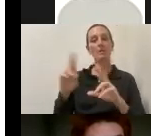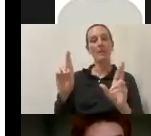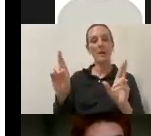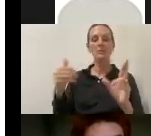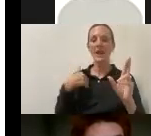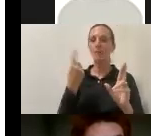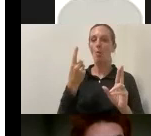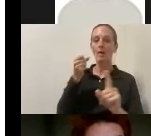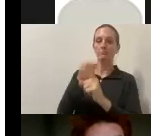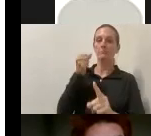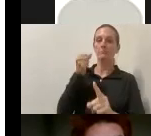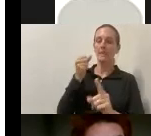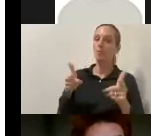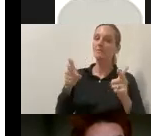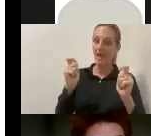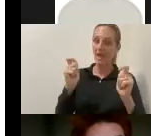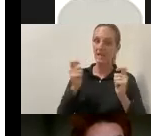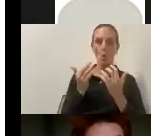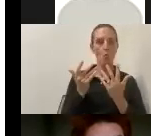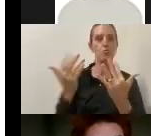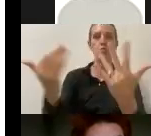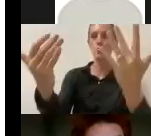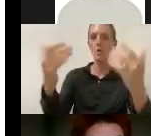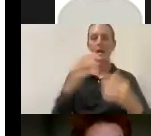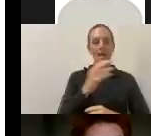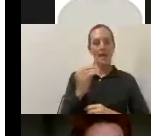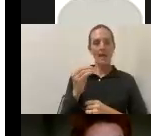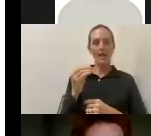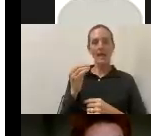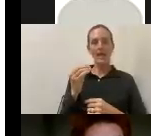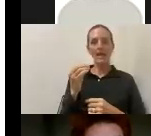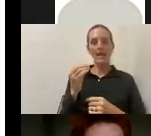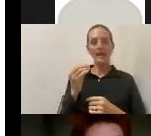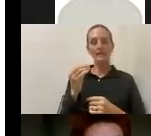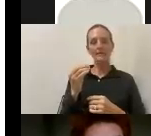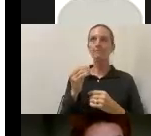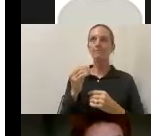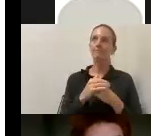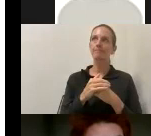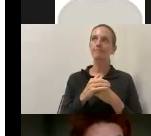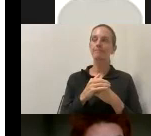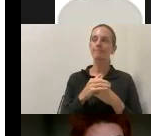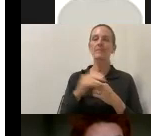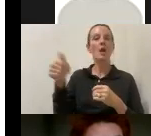and unfortunately they were mistreated in the way that another community's problems